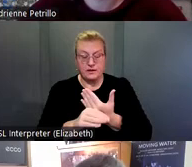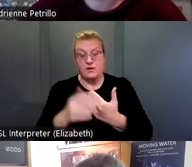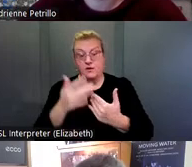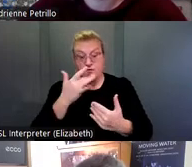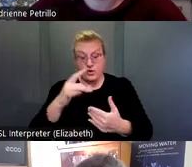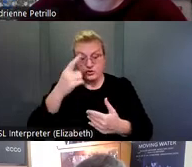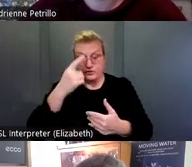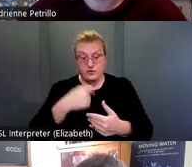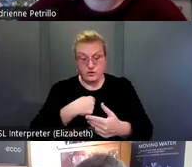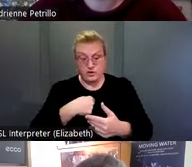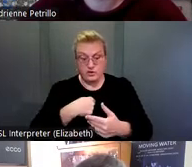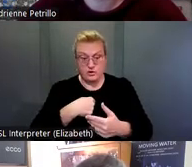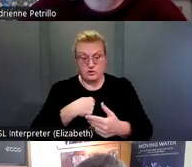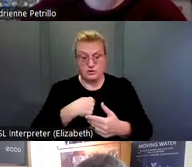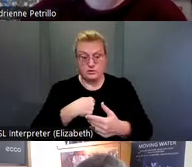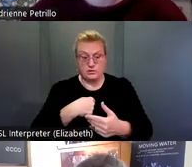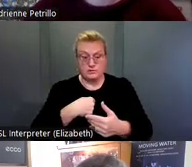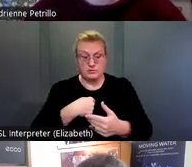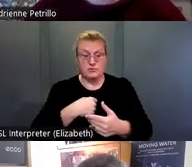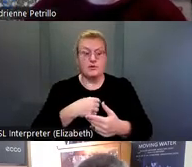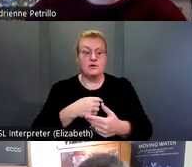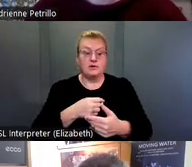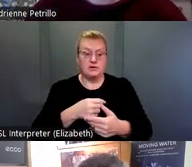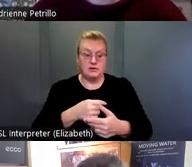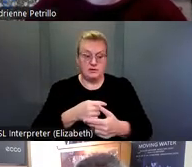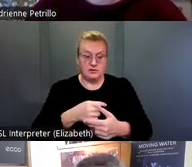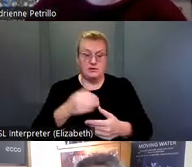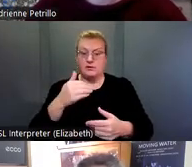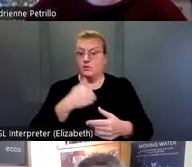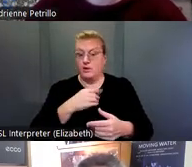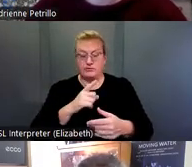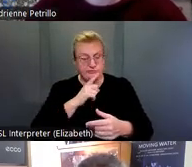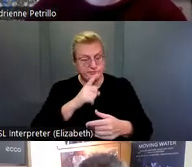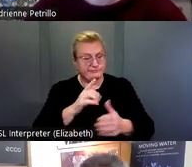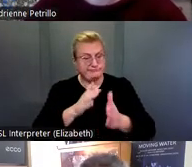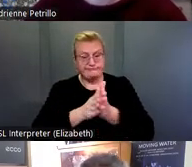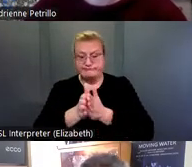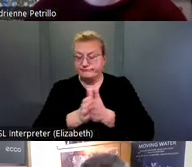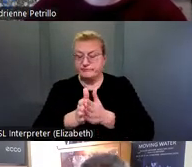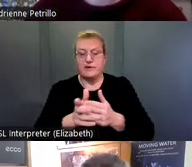we have an adventurous academic performing arts department and art department,